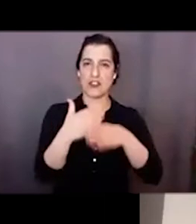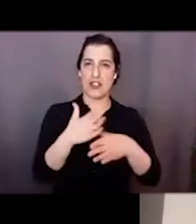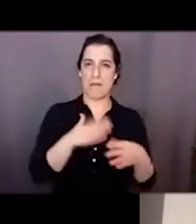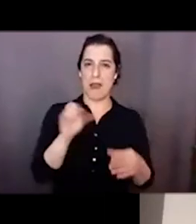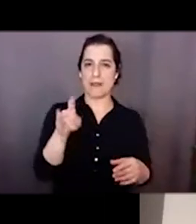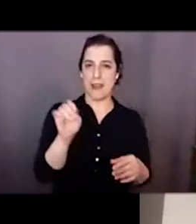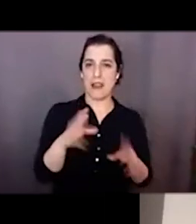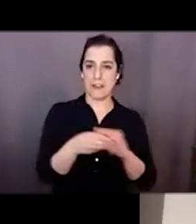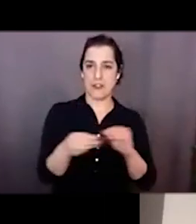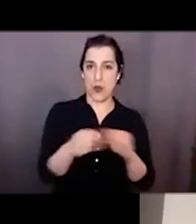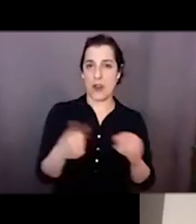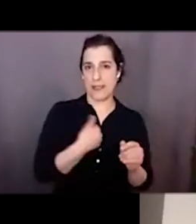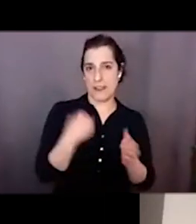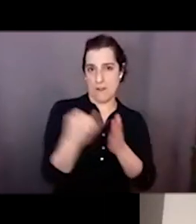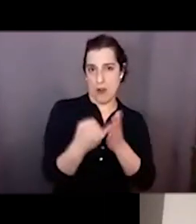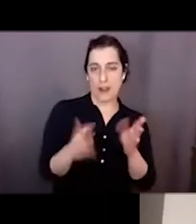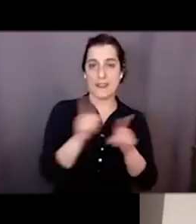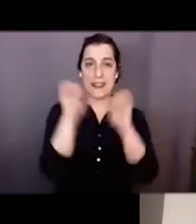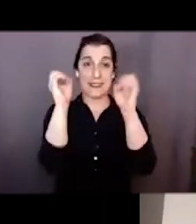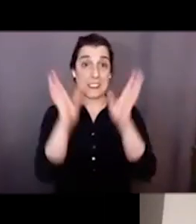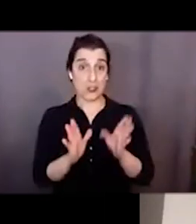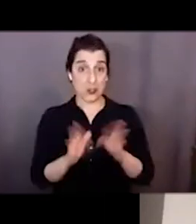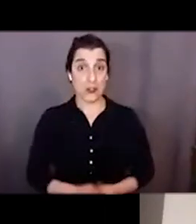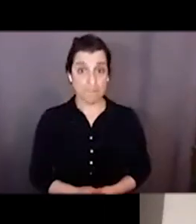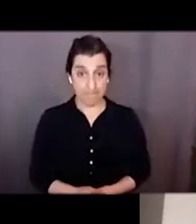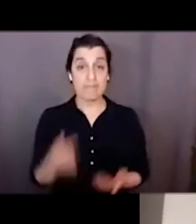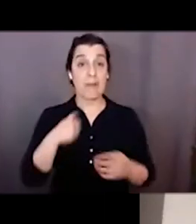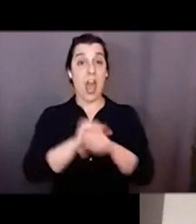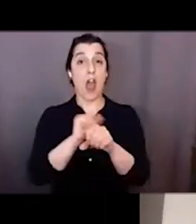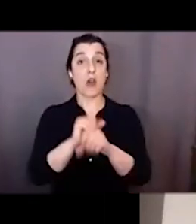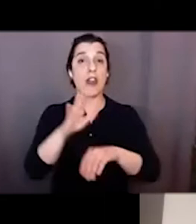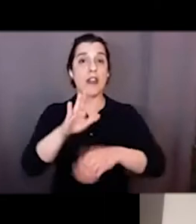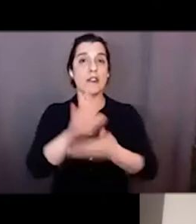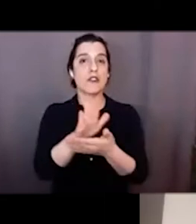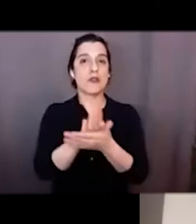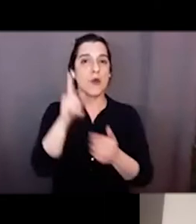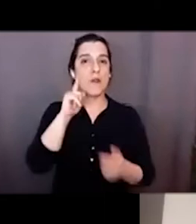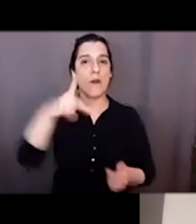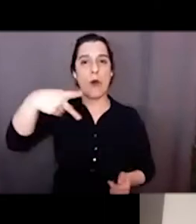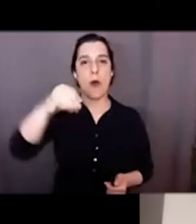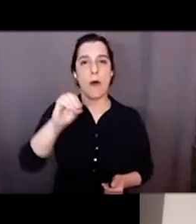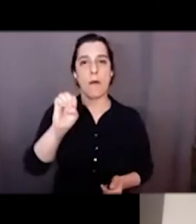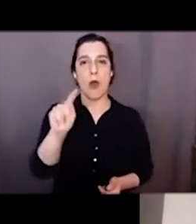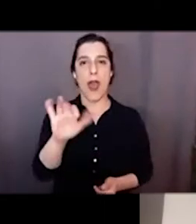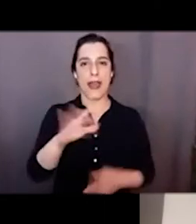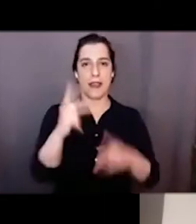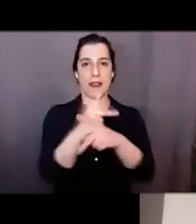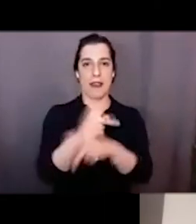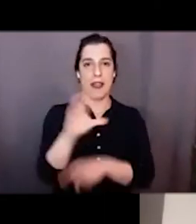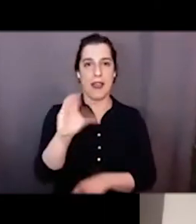I'm an artist and a teacher and I work at the school for poetic computation, which is, uh, uh, experimental artists,